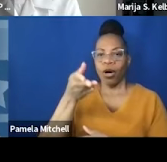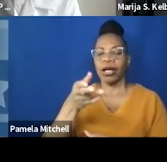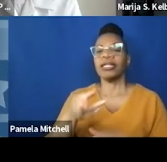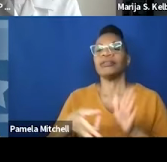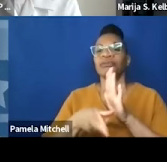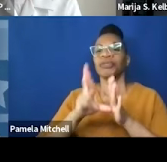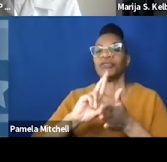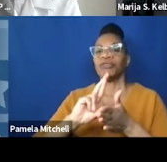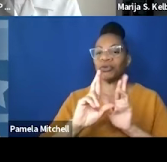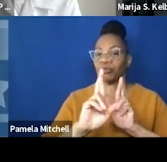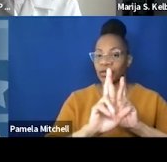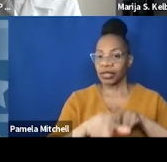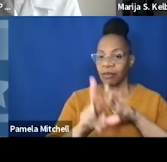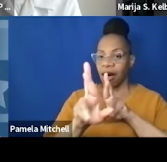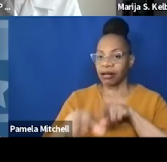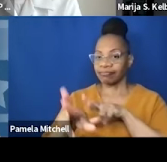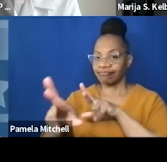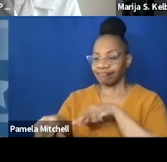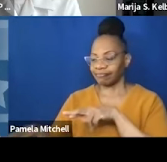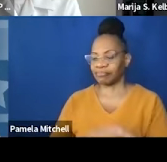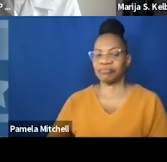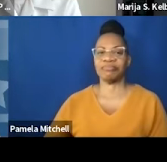as soon as folks have responded.